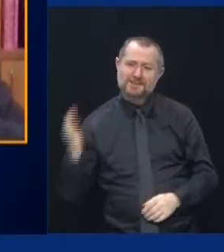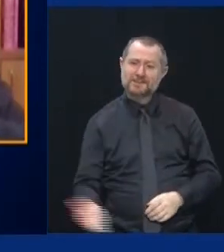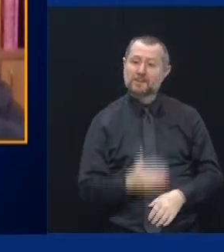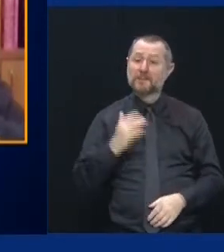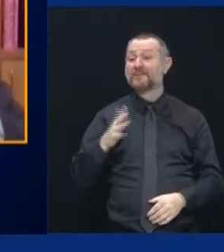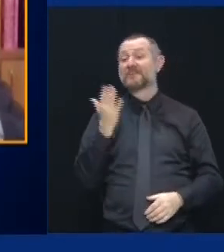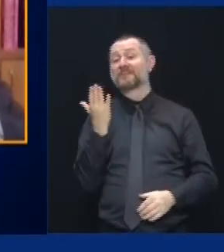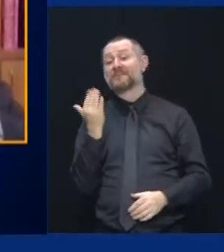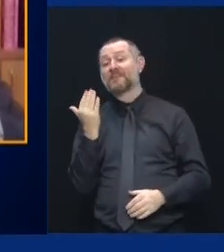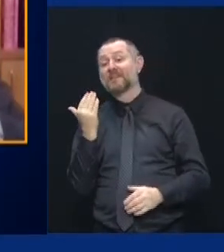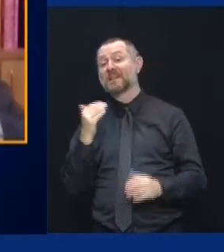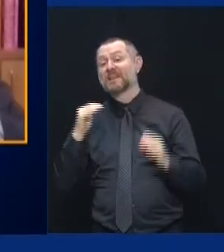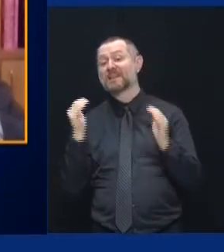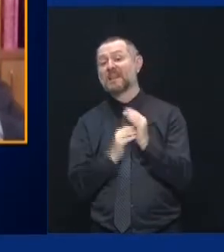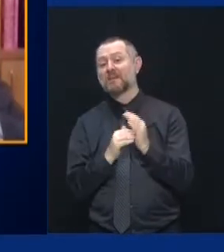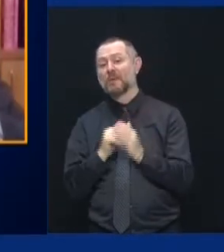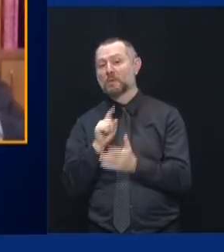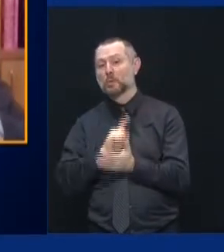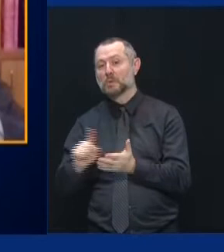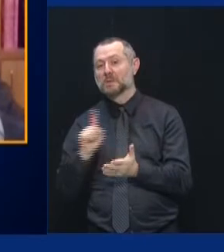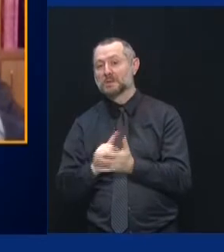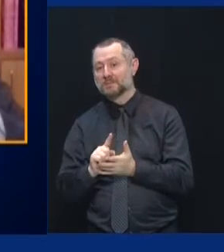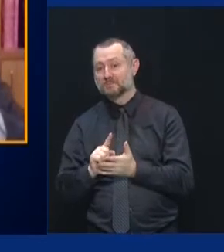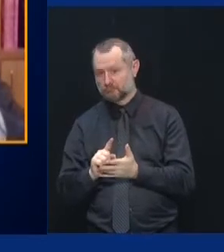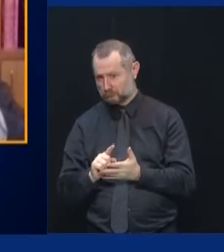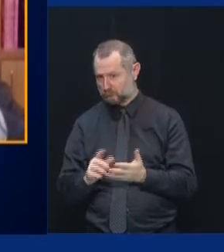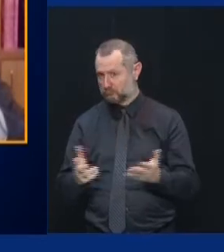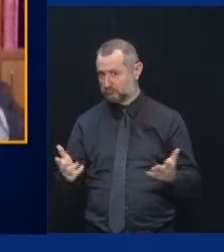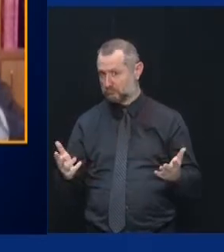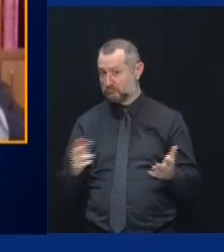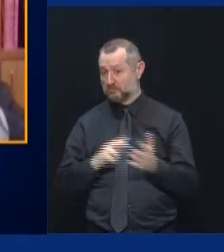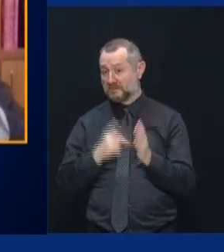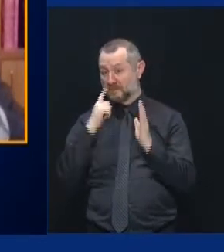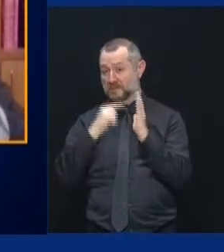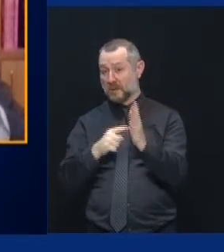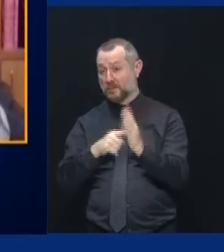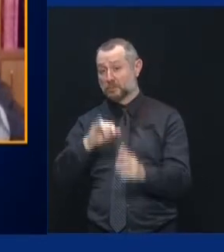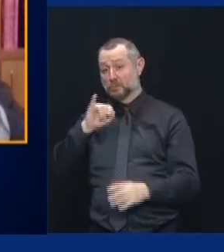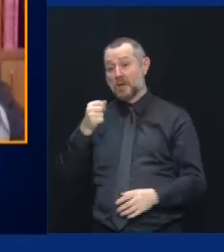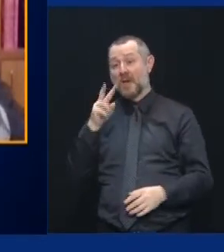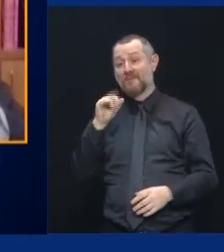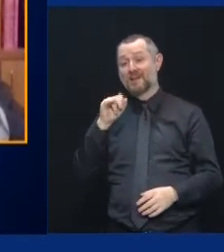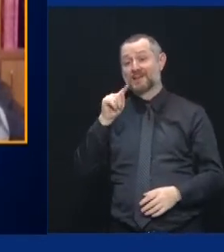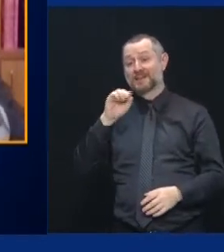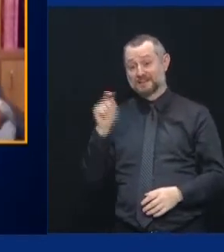THIS IS GOING TO MAKE A DRAMATIC IMPACT BECAUSE THE NUMBERS ARE SO BIG. THESE MASS VACCINATION SITES. 3,000 PER DAY, RIGHT, SO YOU'RE TALKING ABOUT 15,000 PER WEEK.